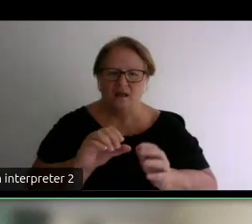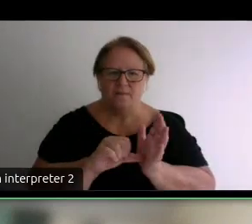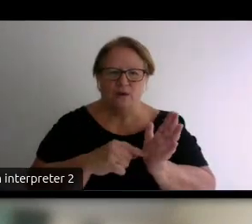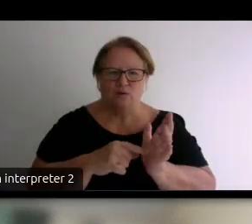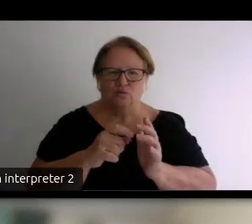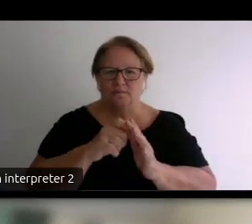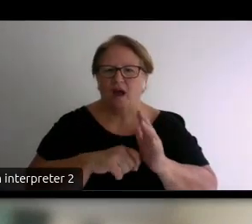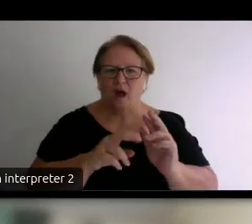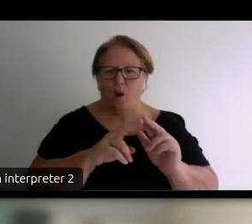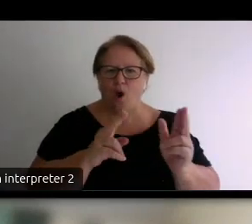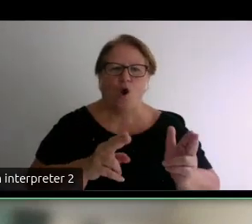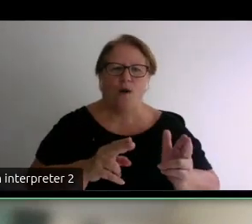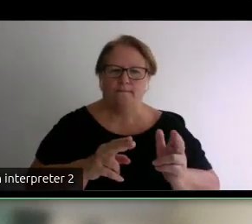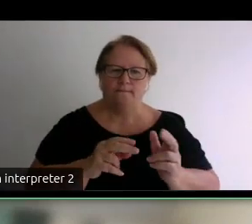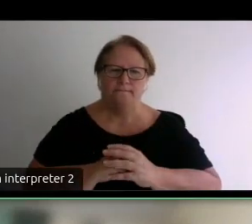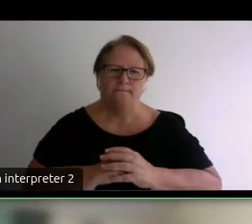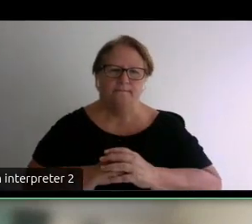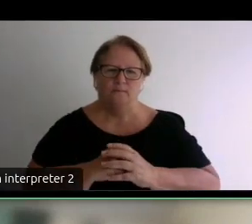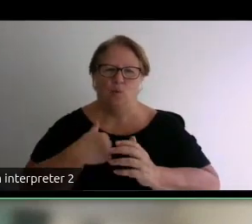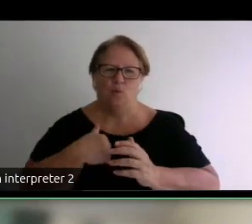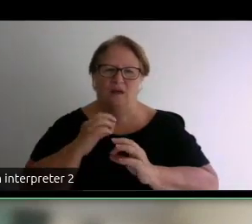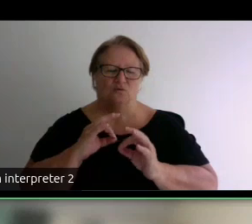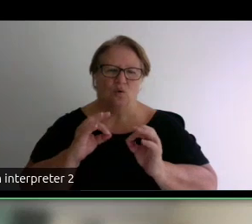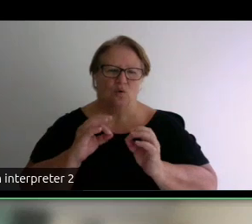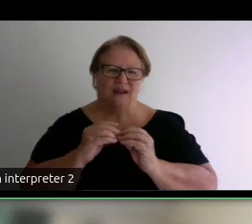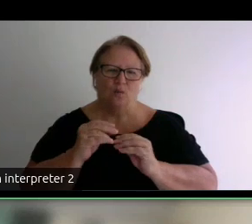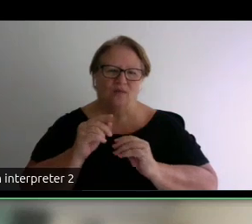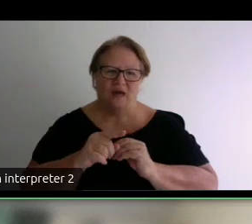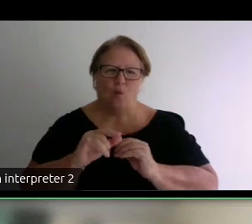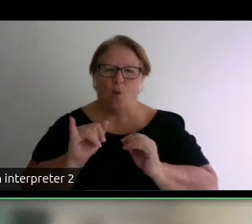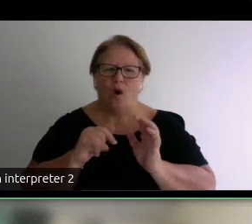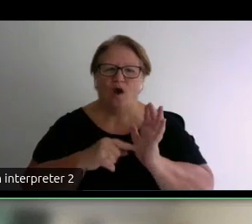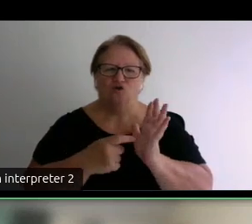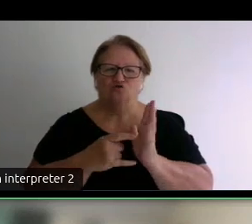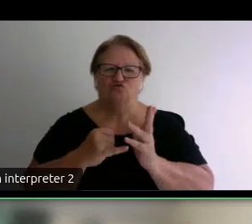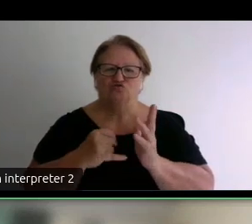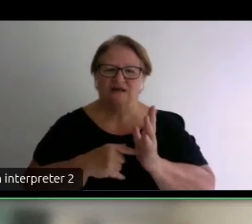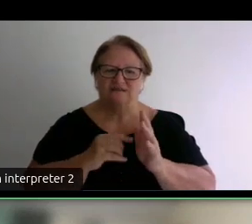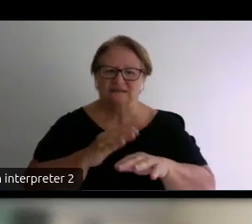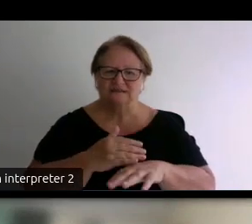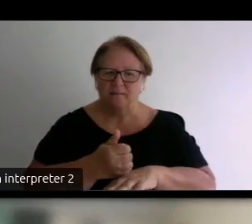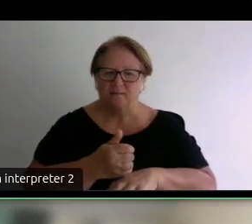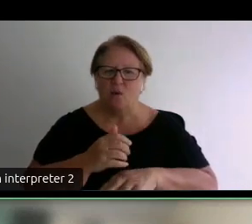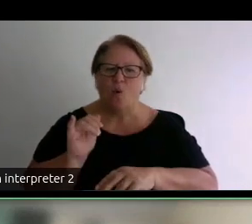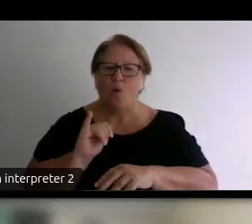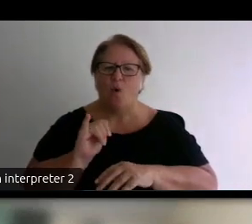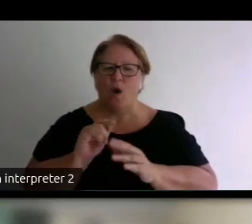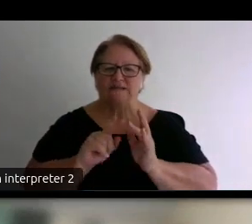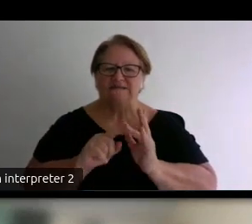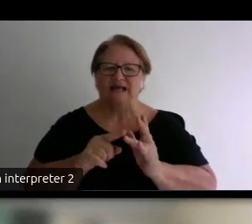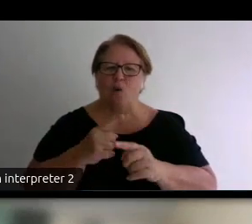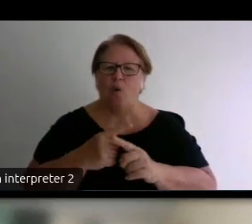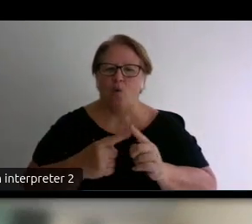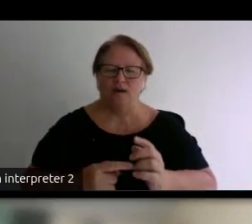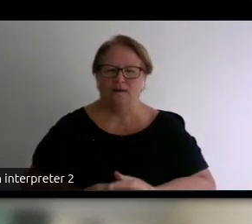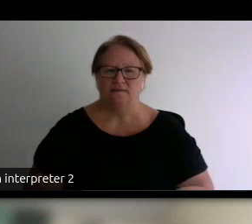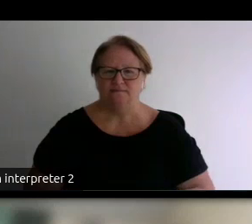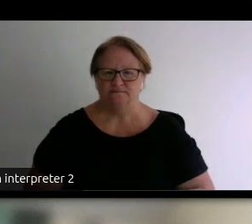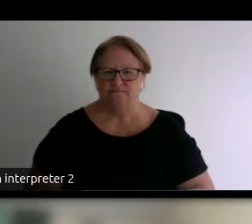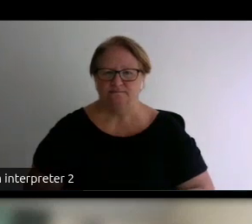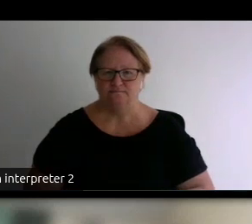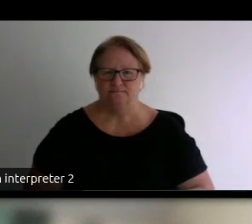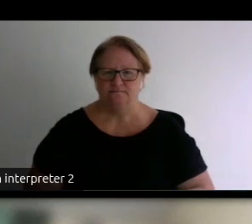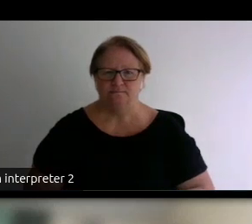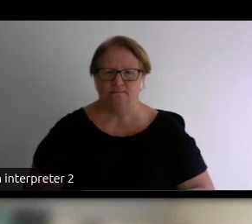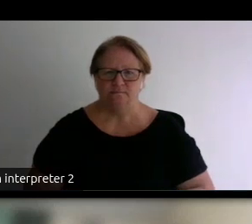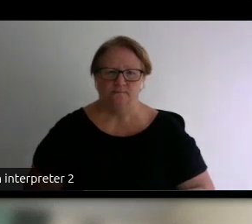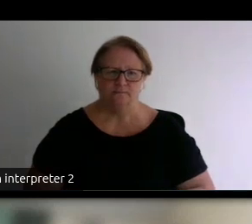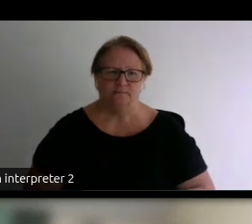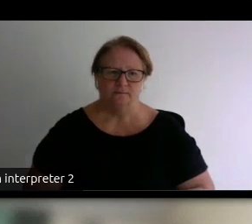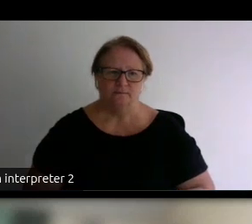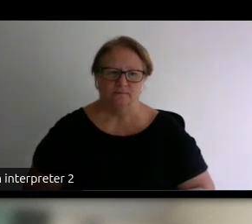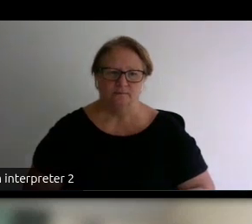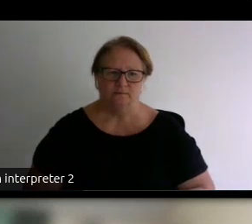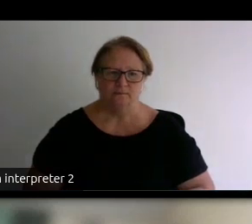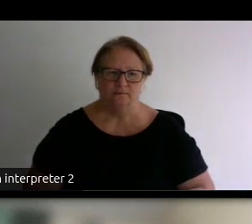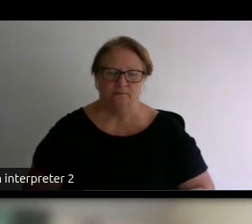home. We won't deal with matters where there's trusts involved or where it's a debt only pool.